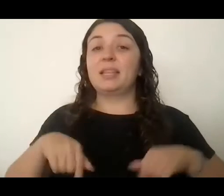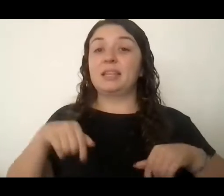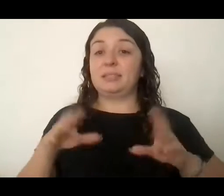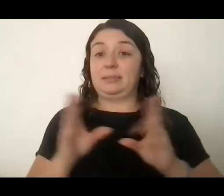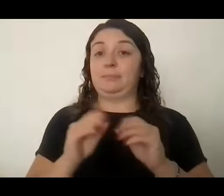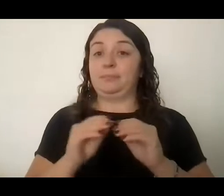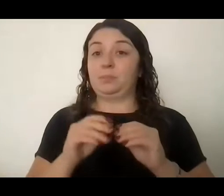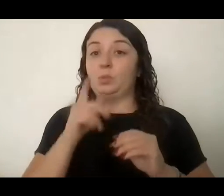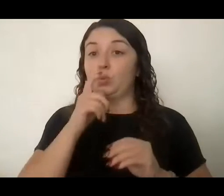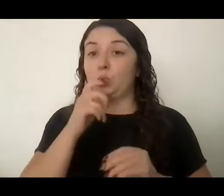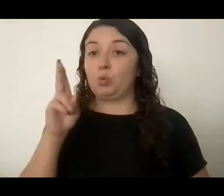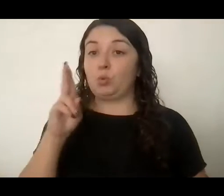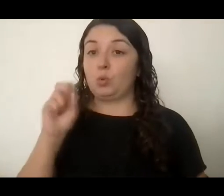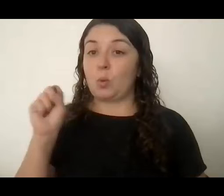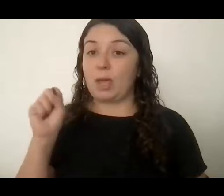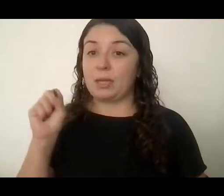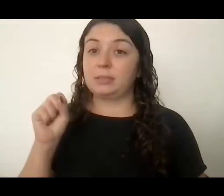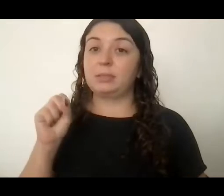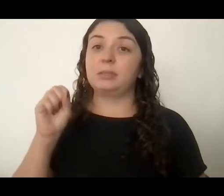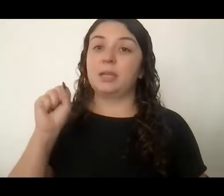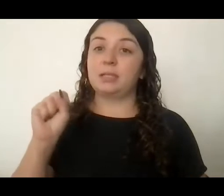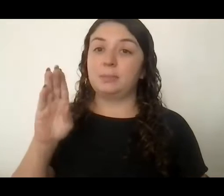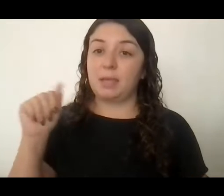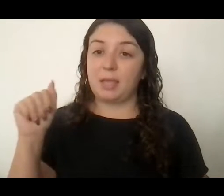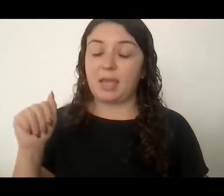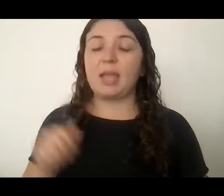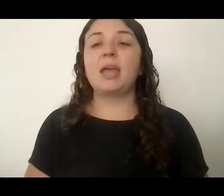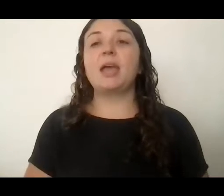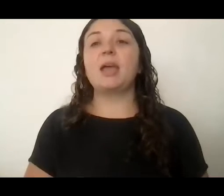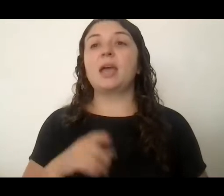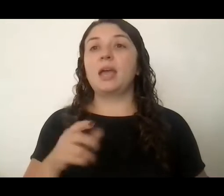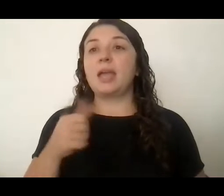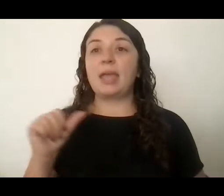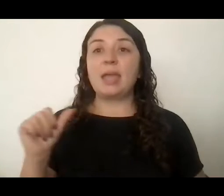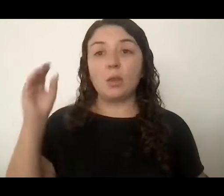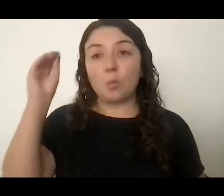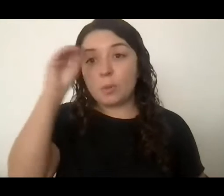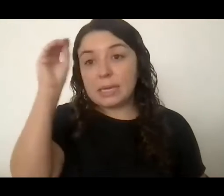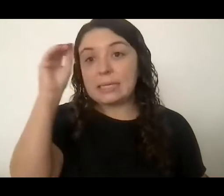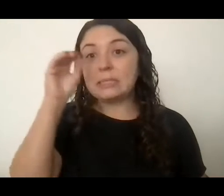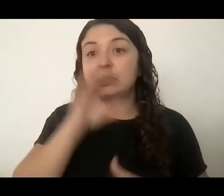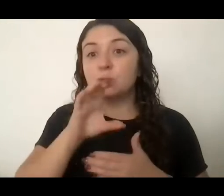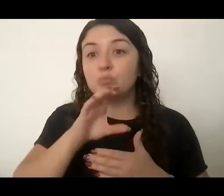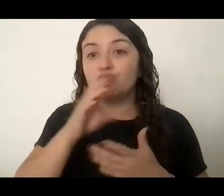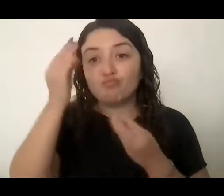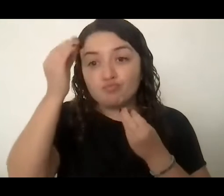the U.S. Small Business Administration, all the opinions and conclusions, all the recommendations